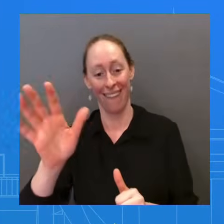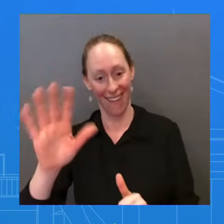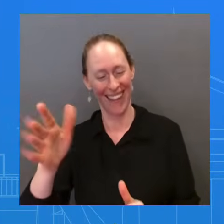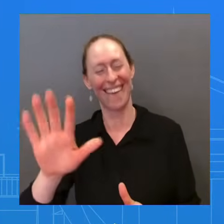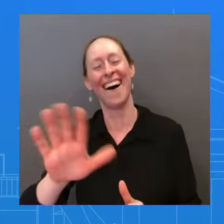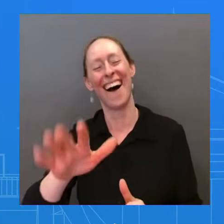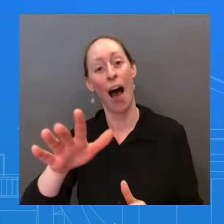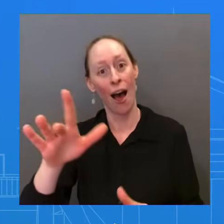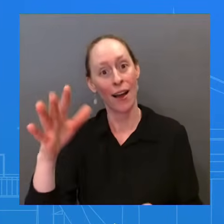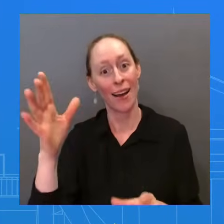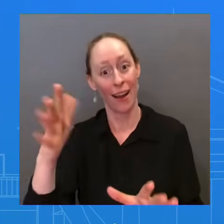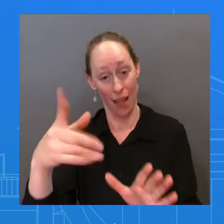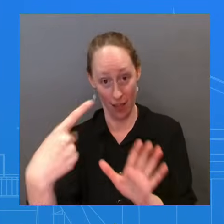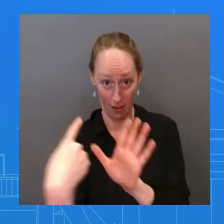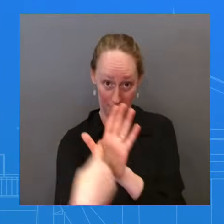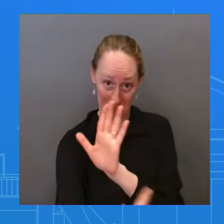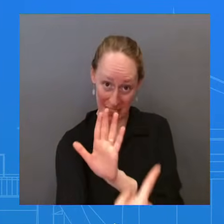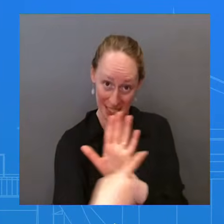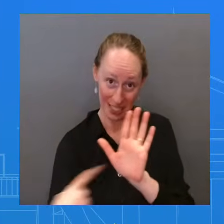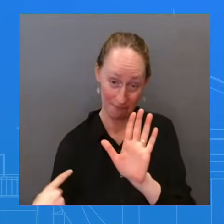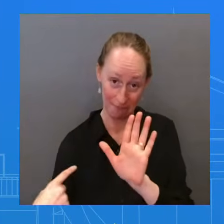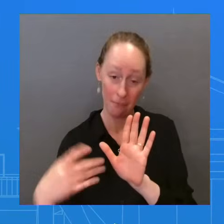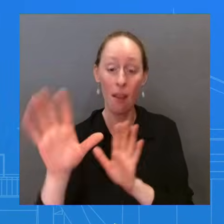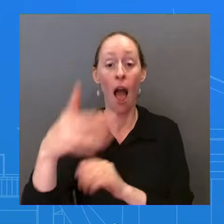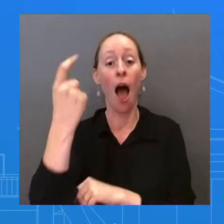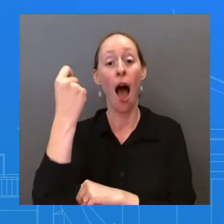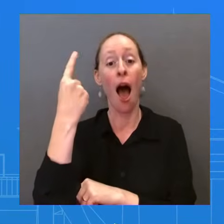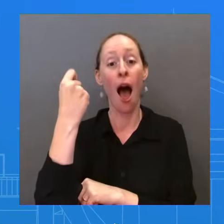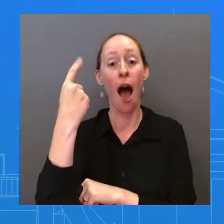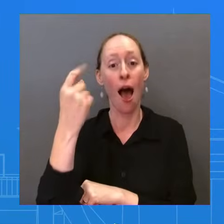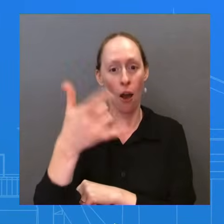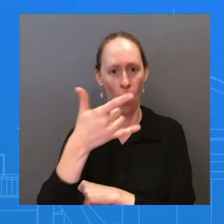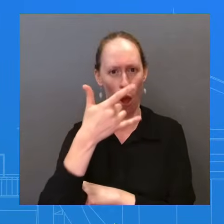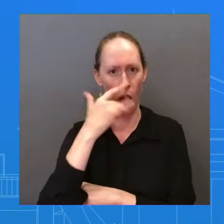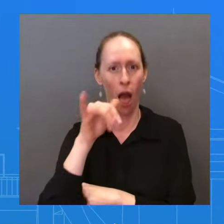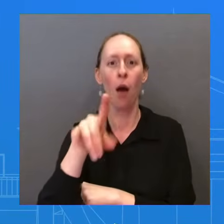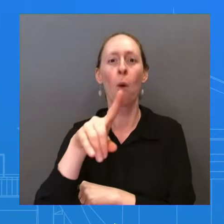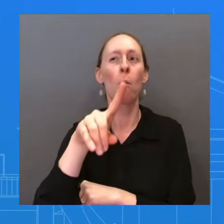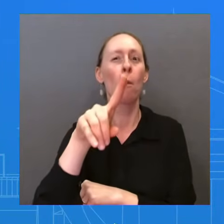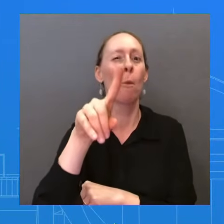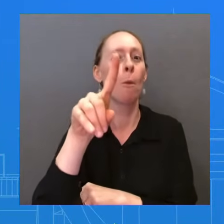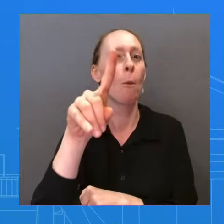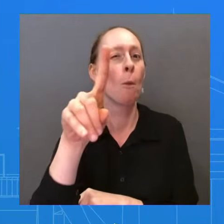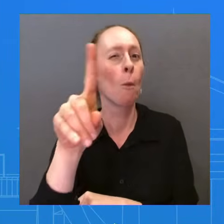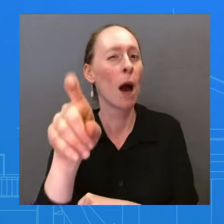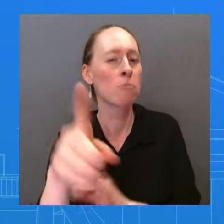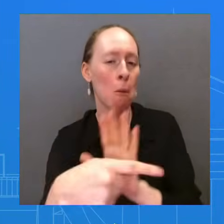You'd like to see us put a label on these two countries, and President Biden just doesn't conduct foreign policy that way.